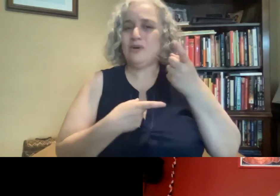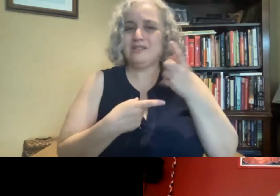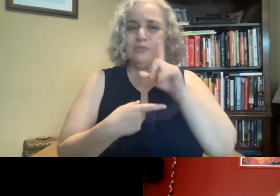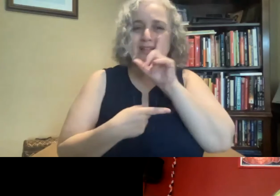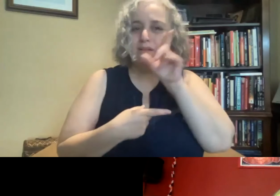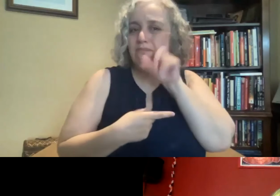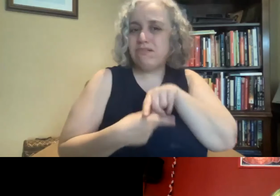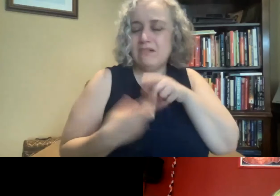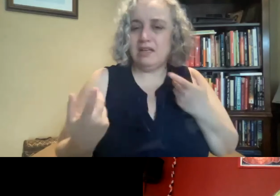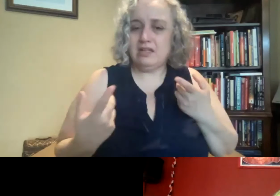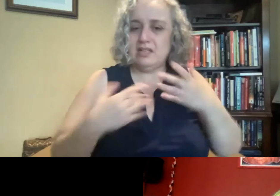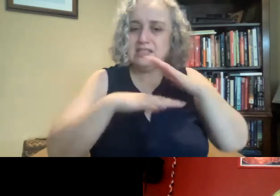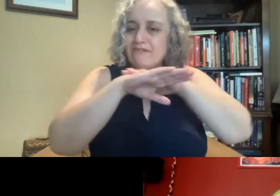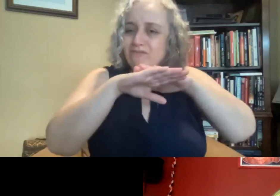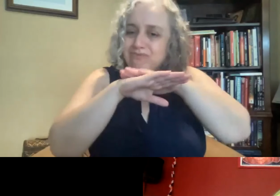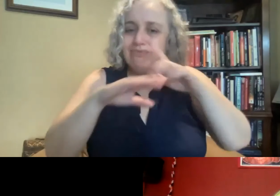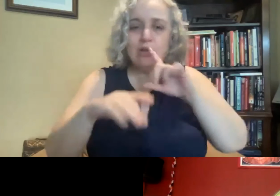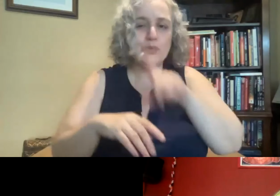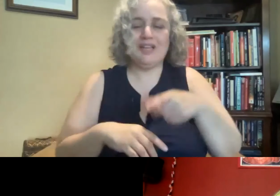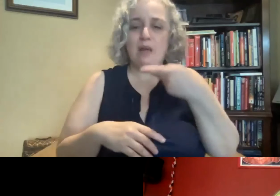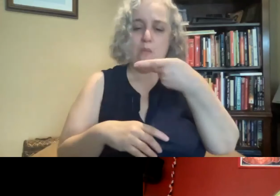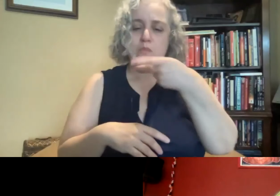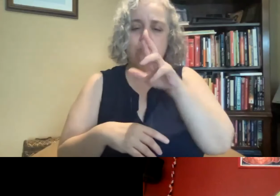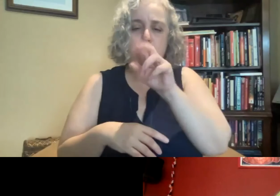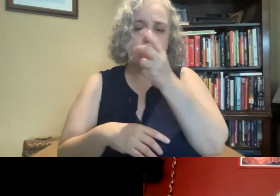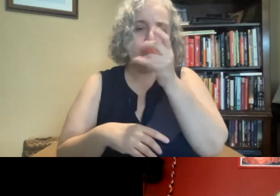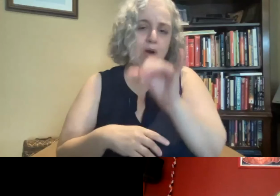there's many variables that go into some of that.